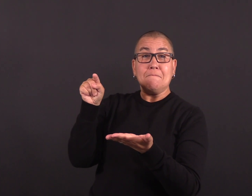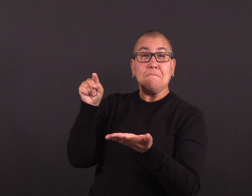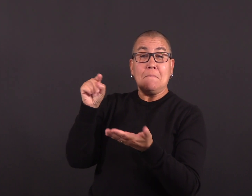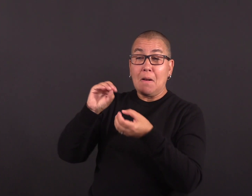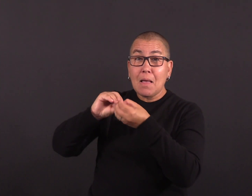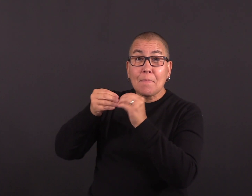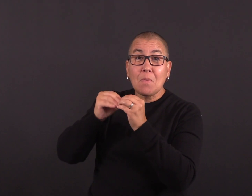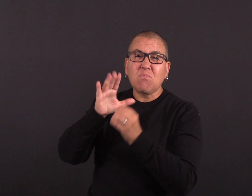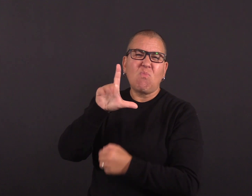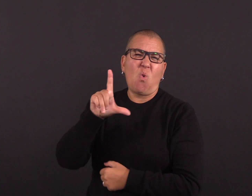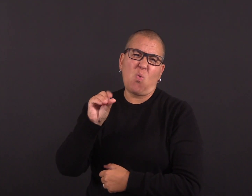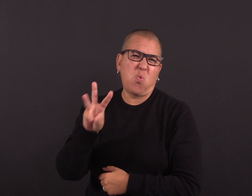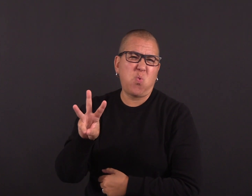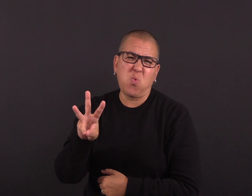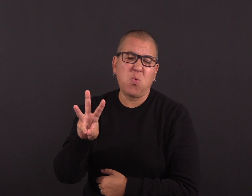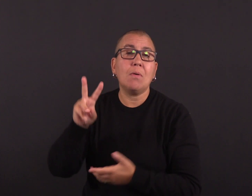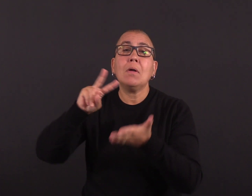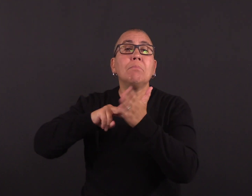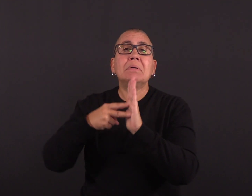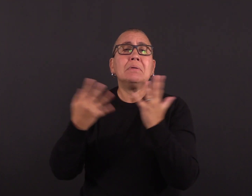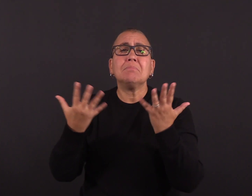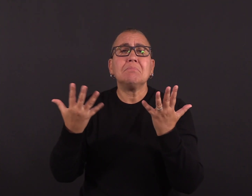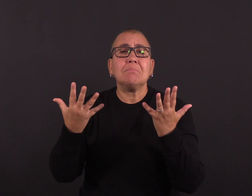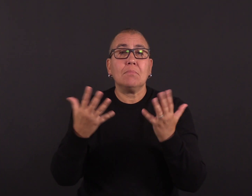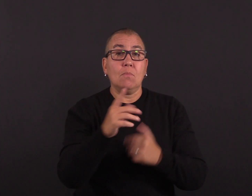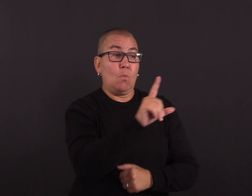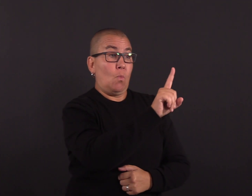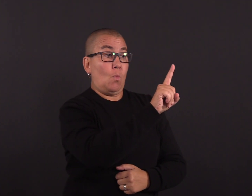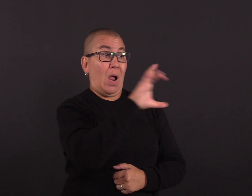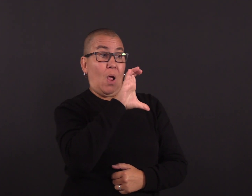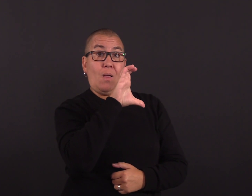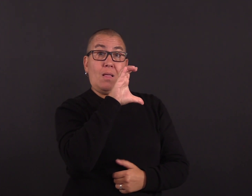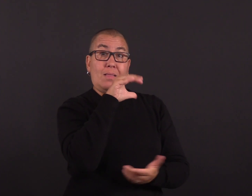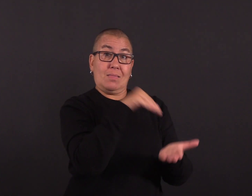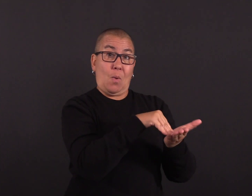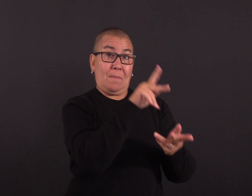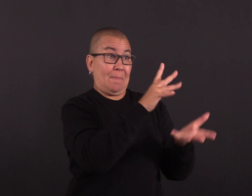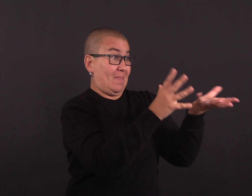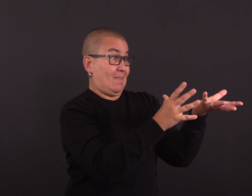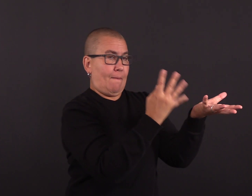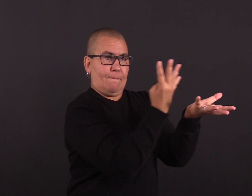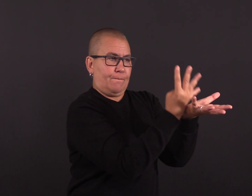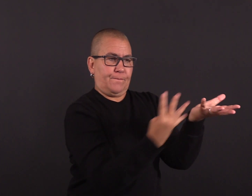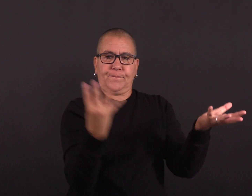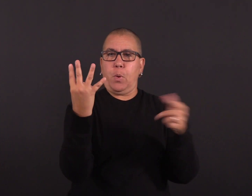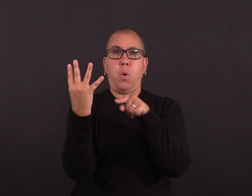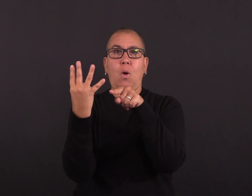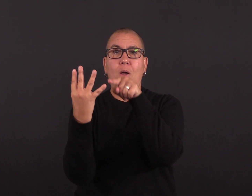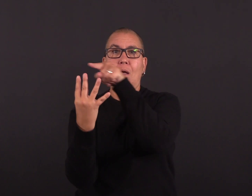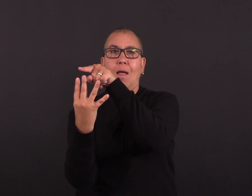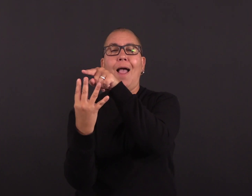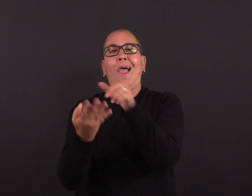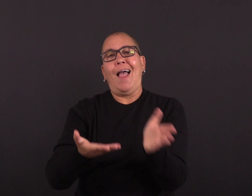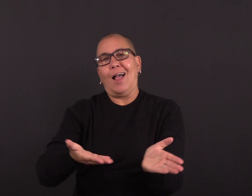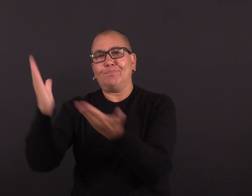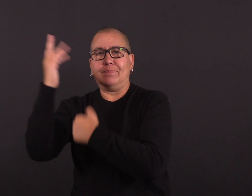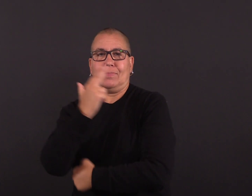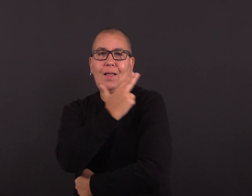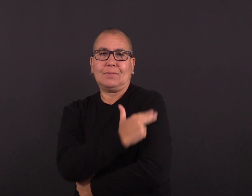in the week ending August 12, which is considered low, according to CDC thresholds. No counties had